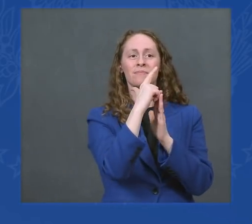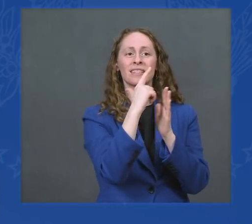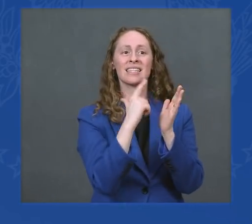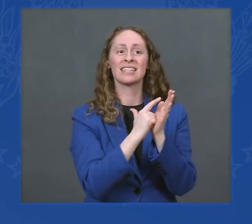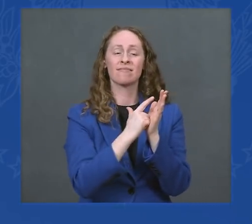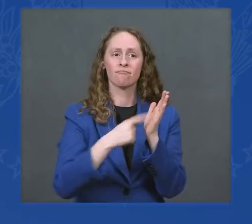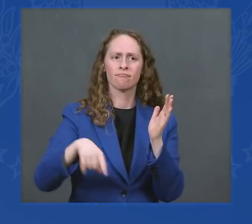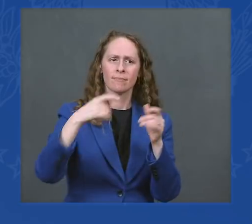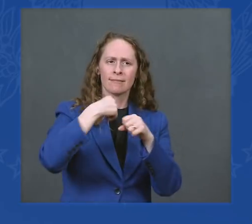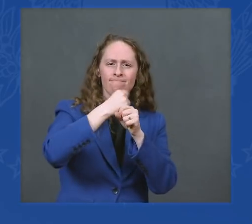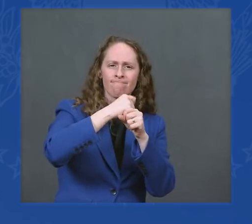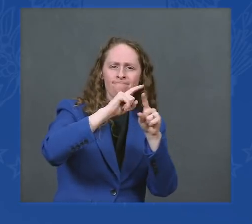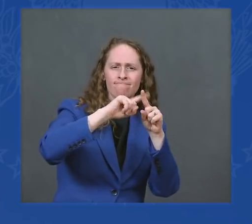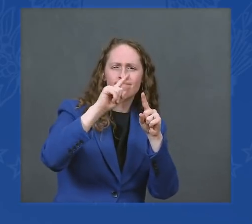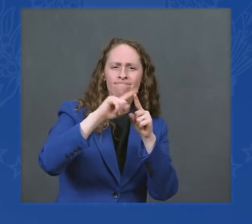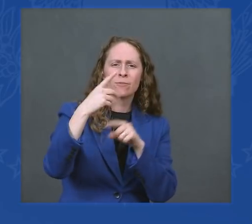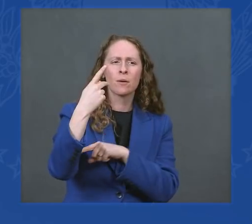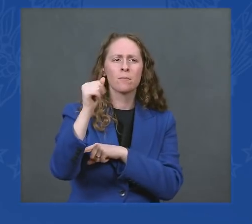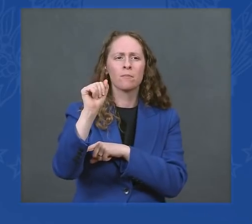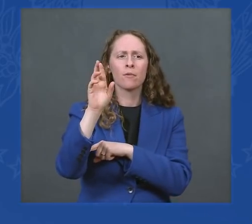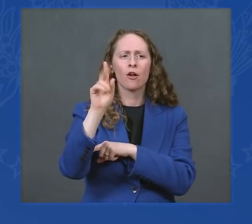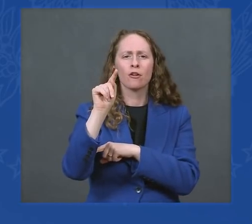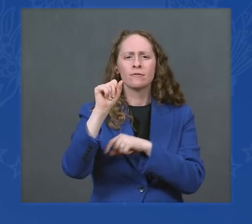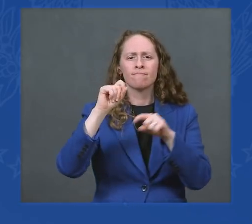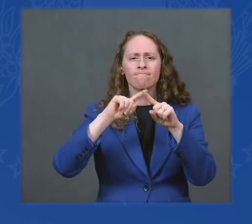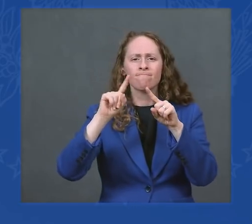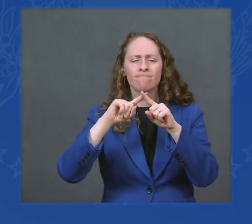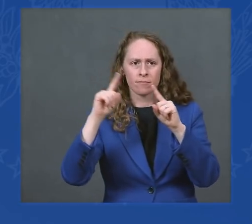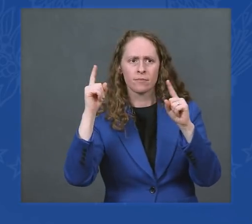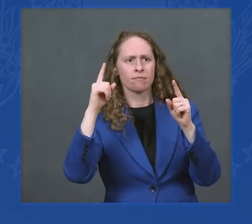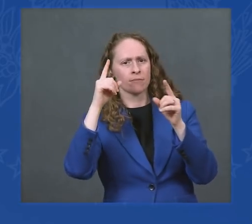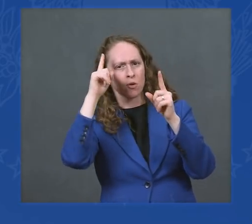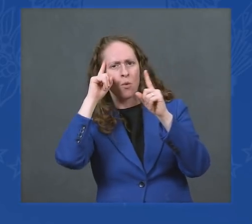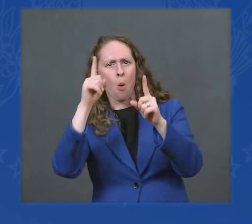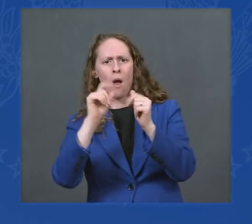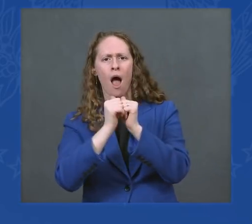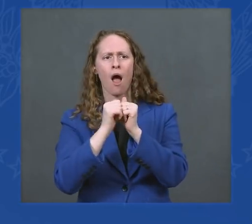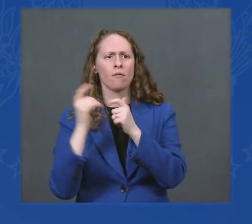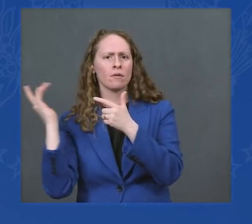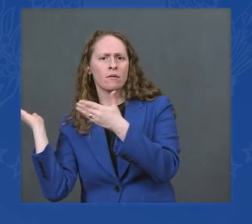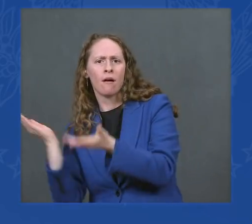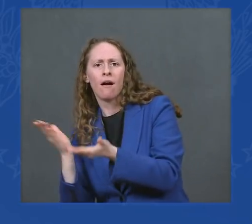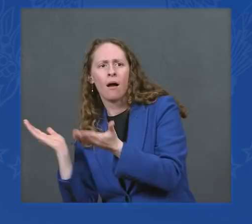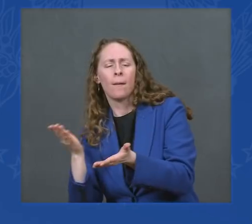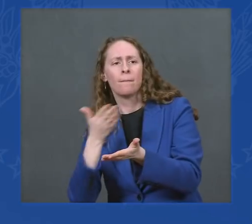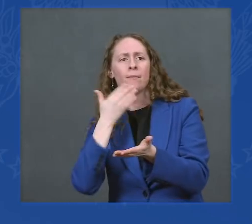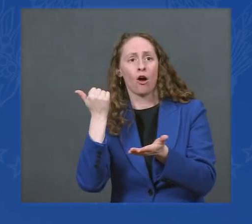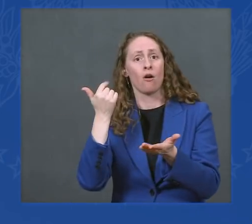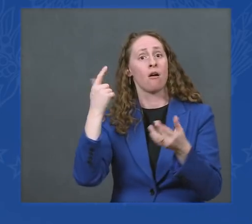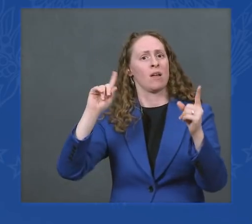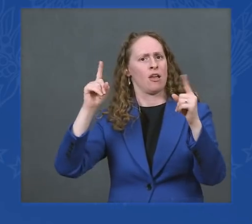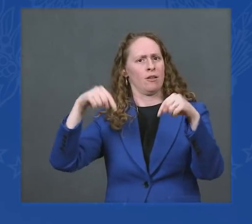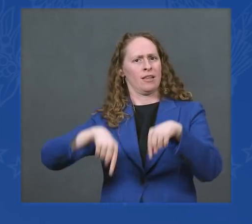needed to produce end products right here in America. We can keep delivering more announcements like this one.